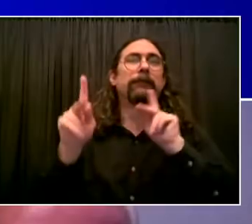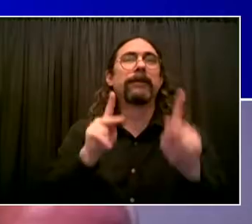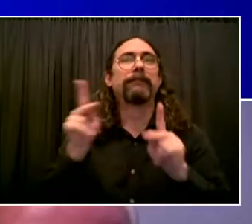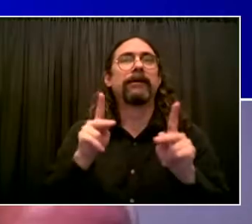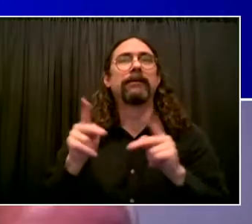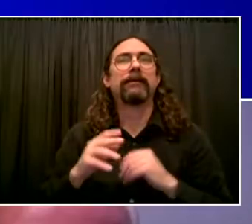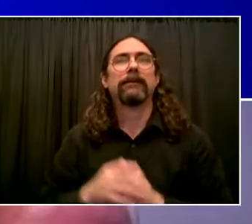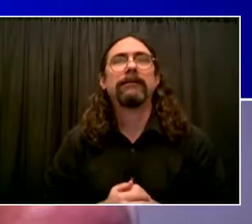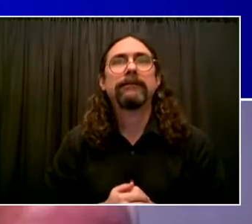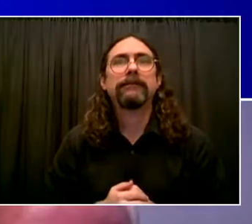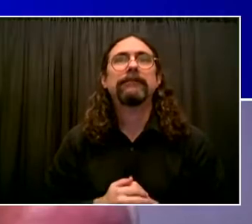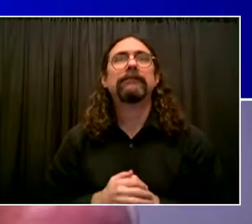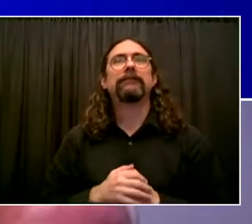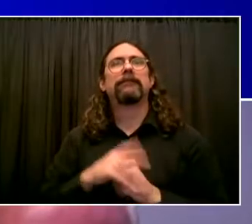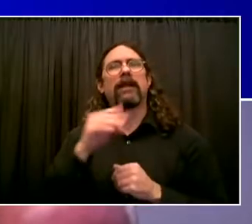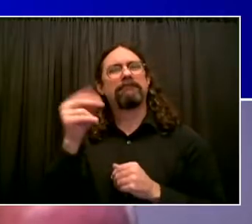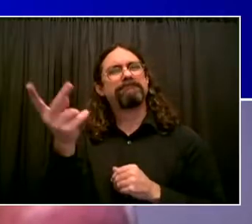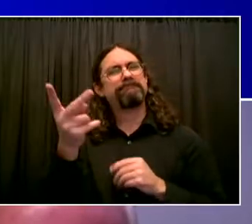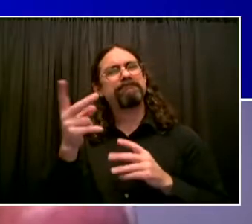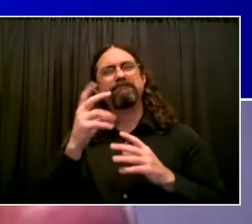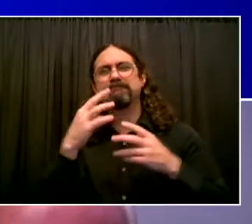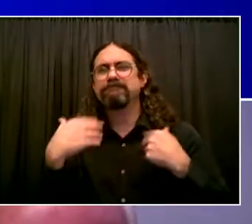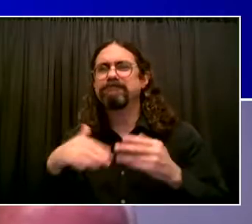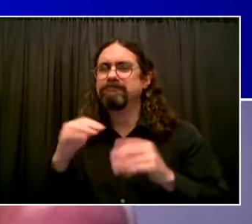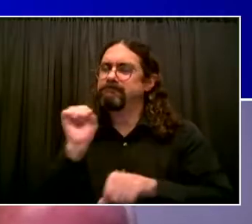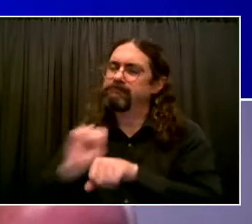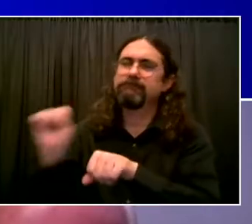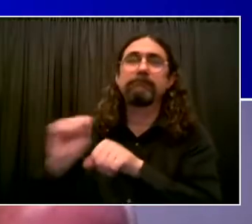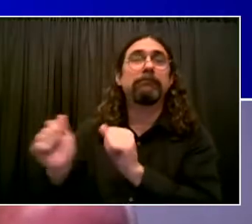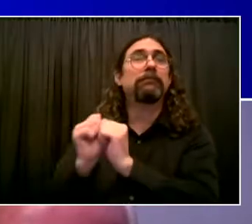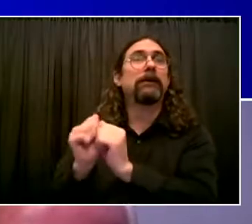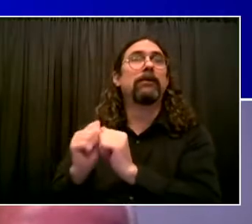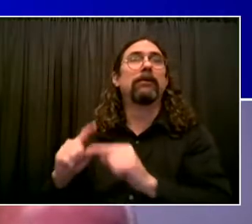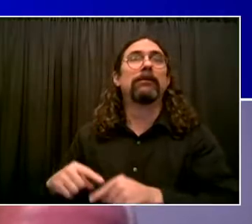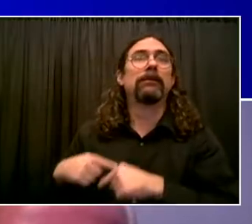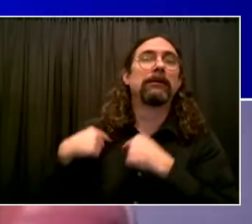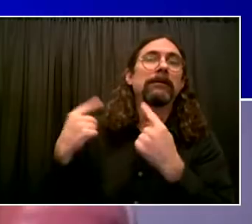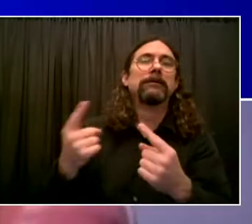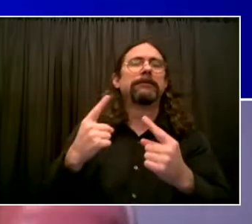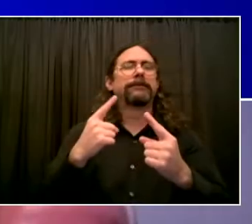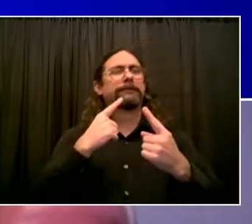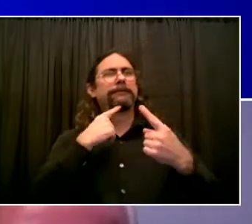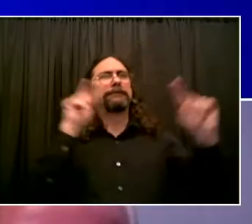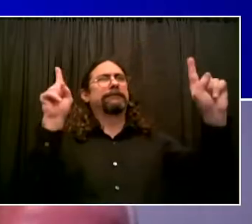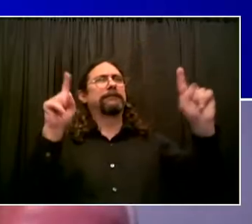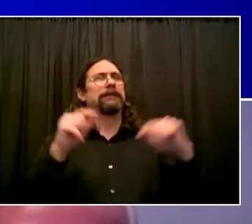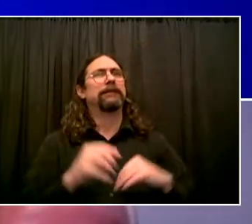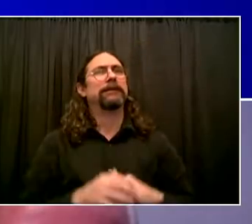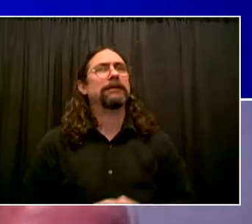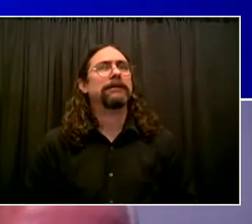OVER THE CY IT AND ALL OVER THE COUNTRY WITH SOMOS